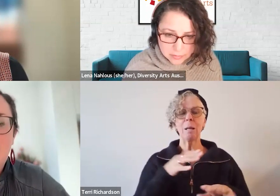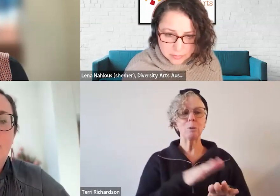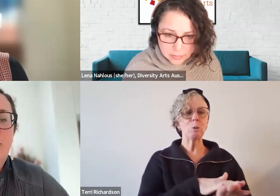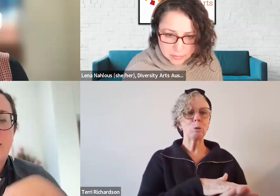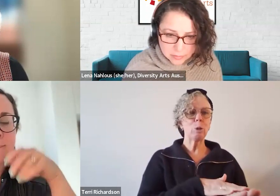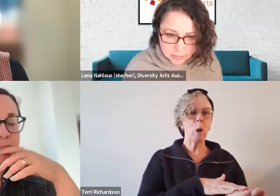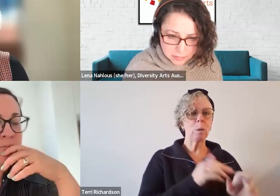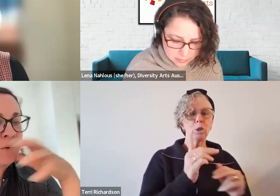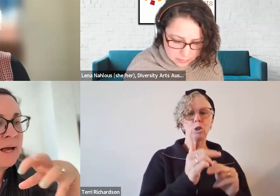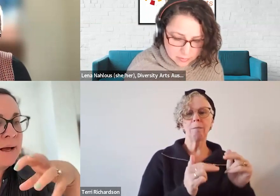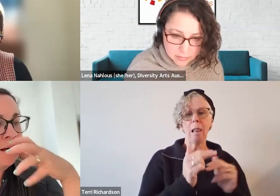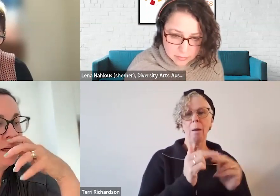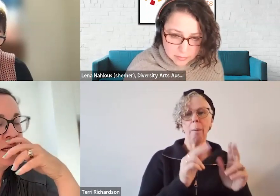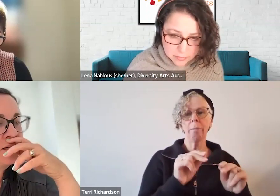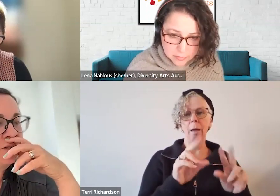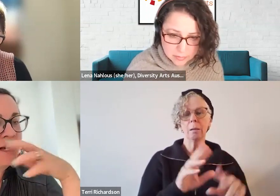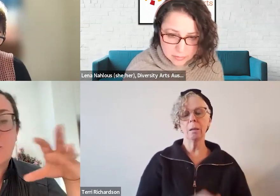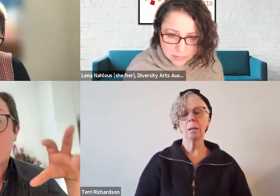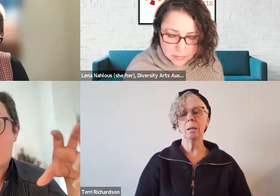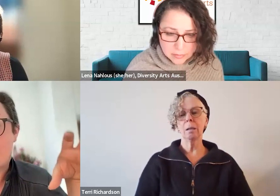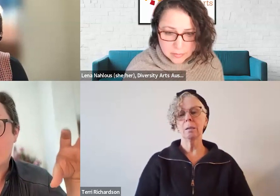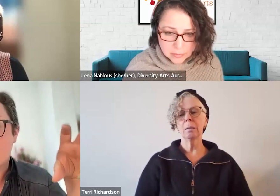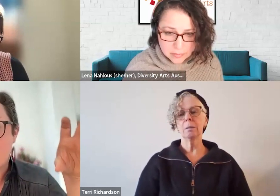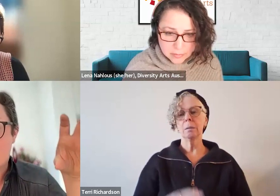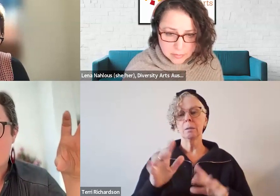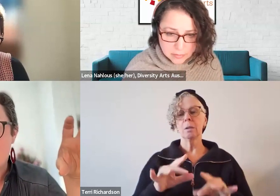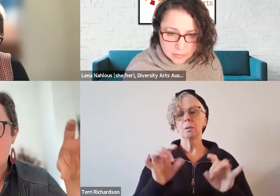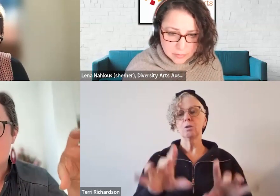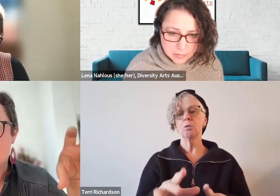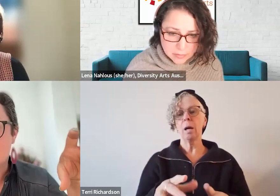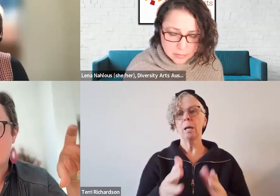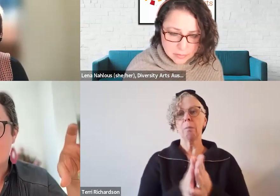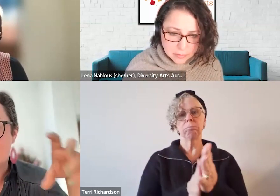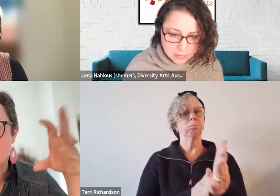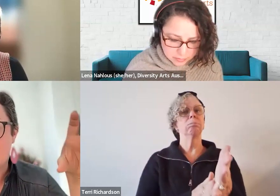but we are in Australia quite far behind in this conversation